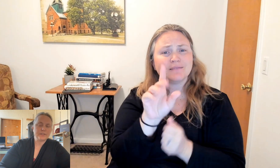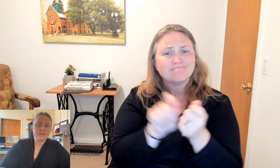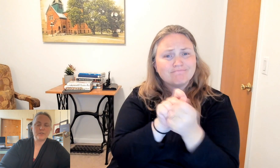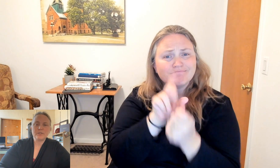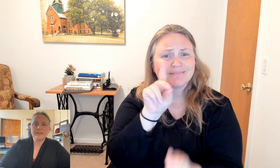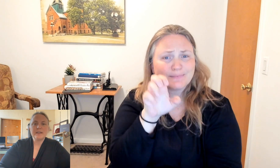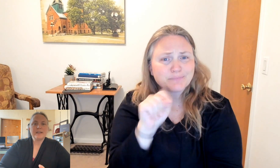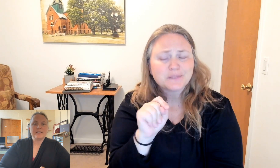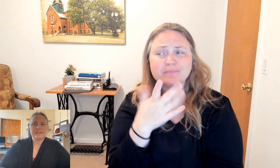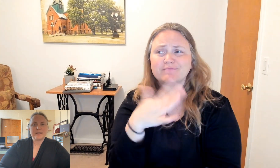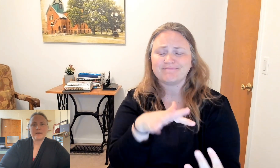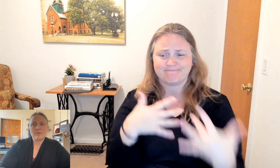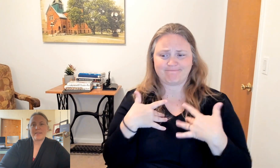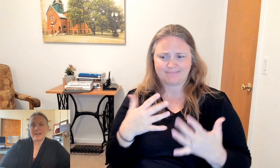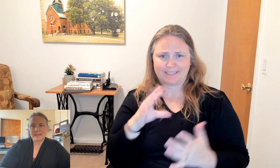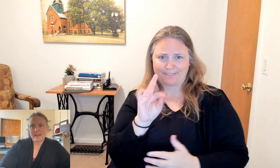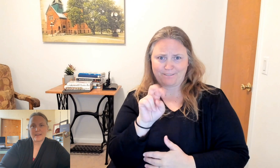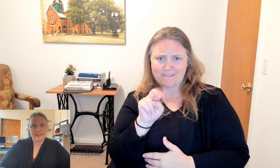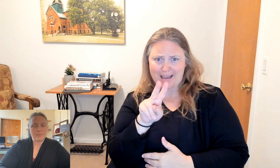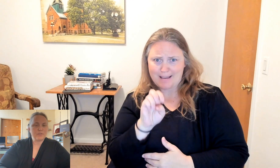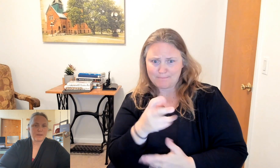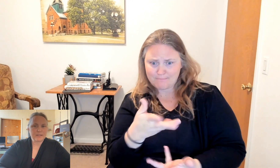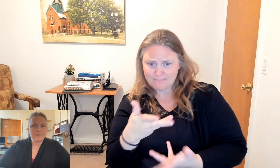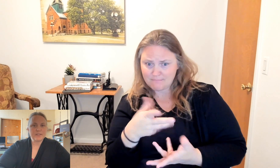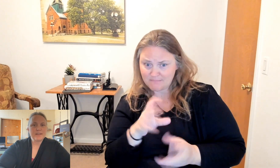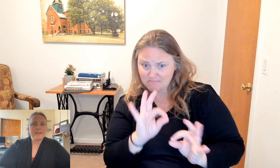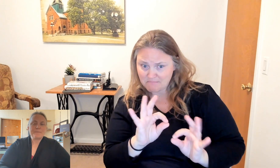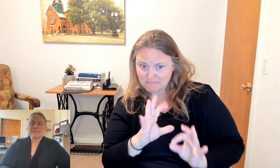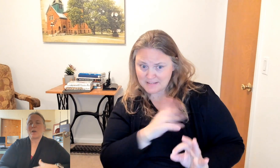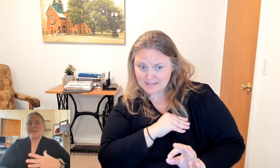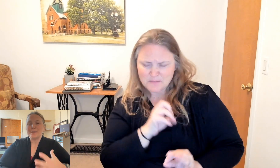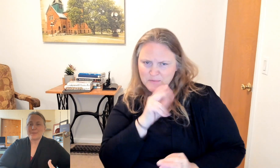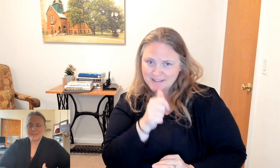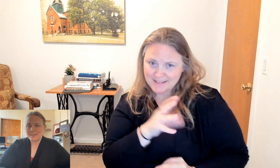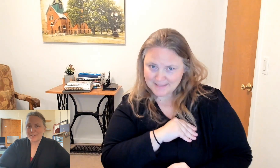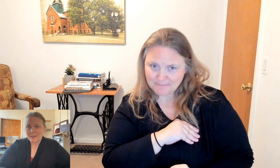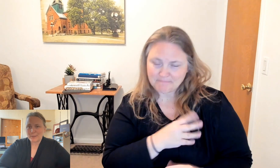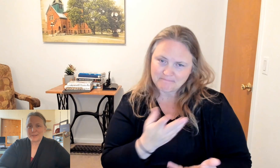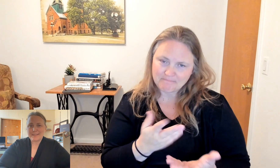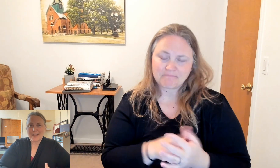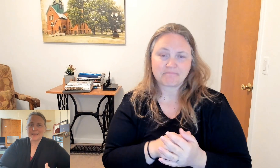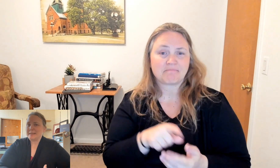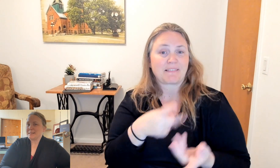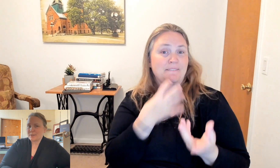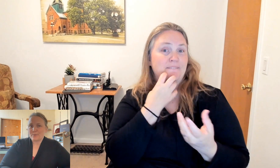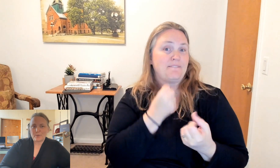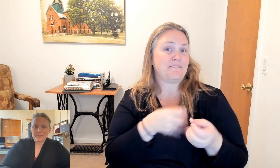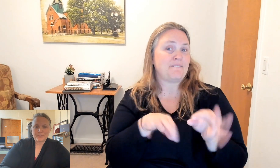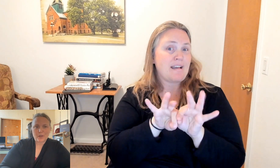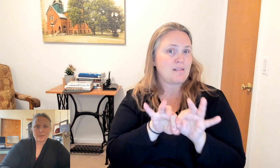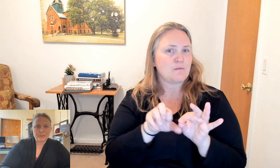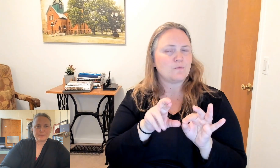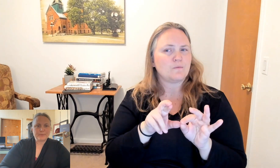institution to see what they say and their perspectives on if this is valued as highly as other forms of scholarship.